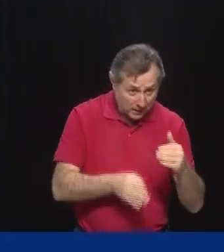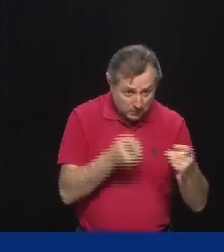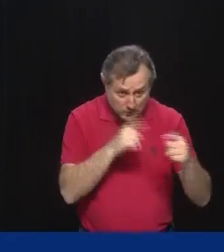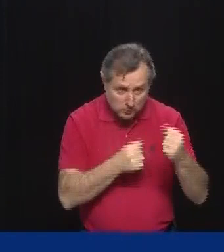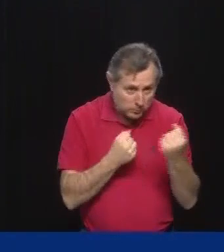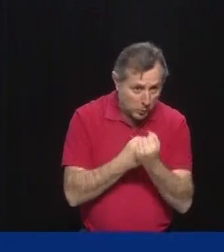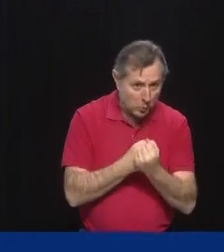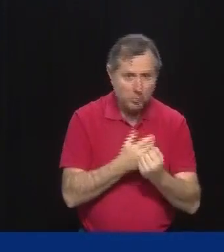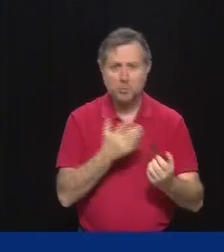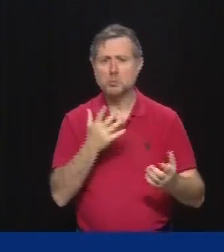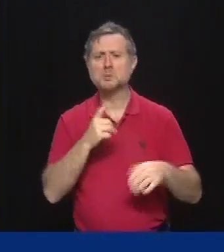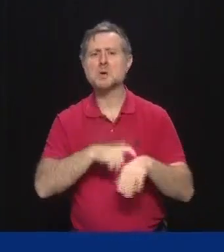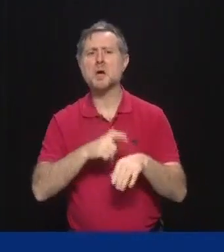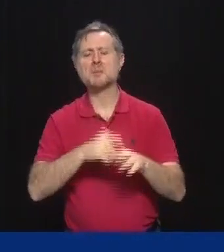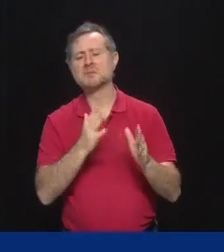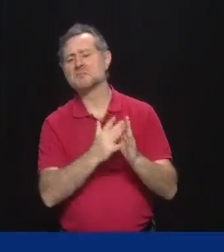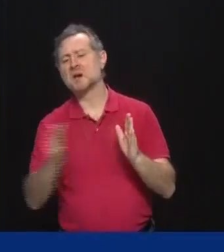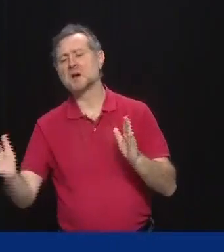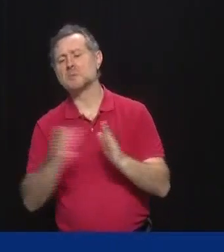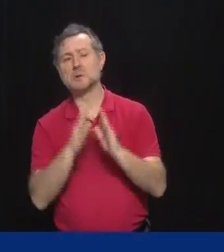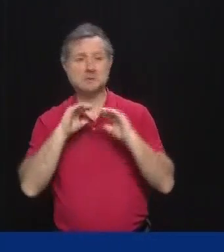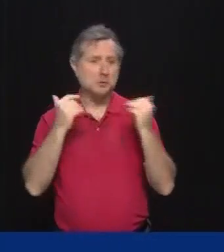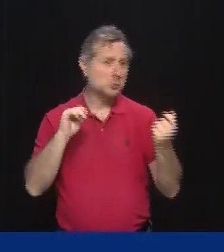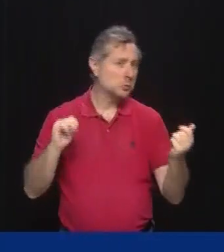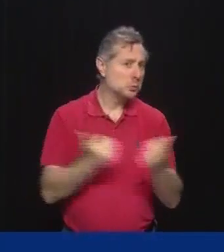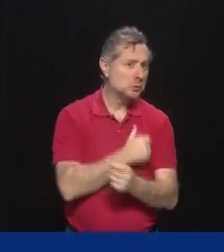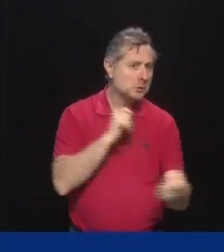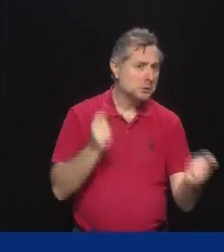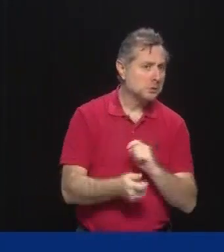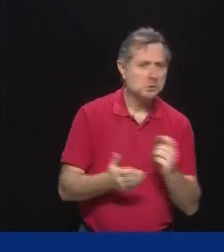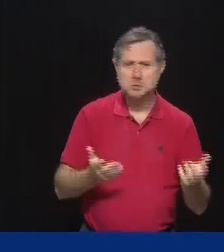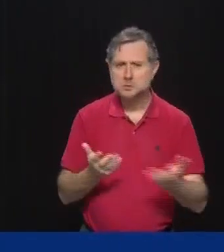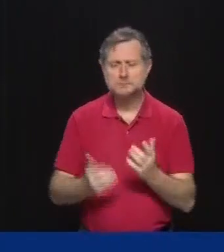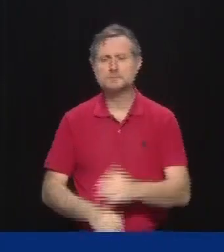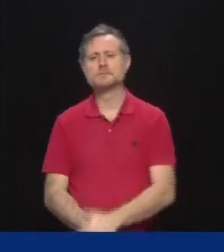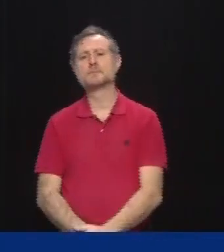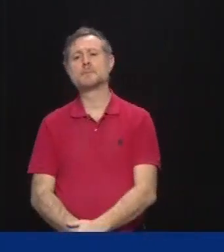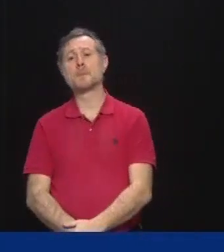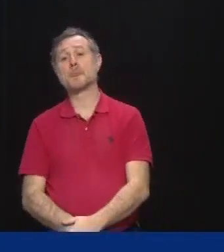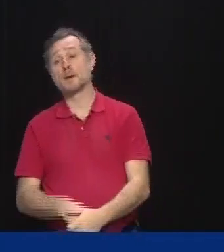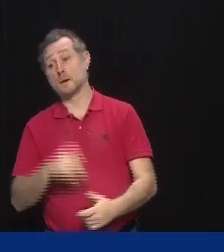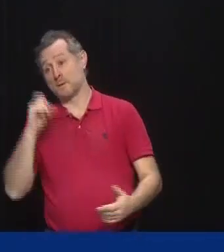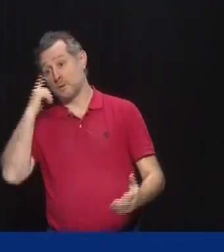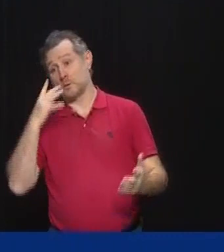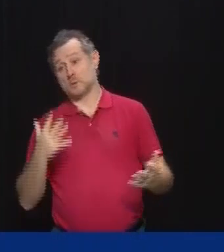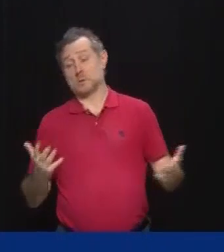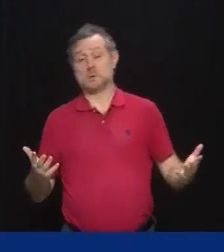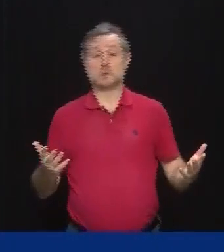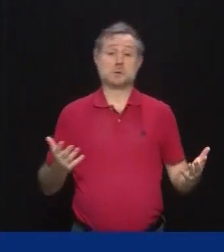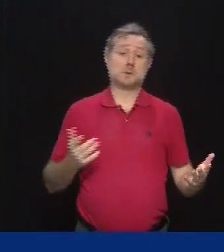HOPING BY THE END OF THE YEAR. ARE YOU HOPING TO SEE A DEAL BY THE END OF THE YEAR? WHAT TIMELINE ARE YOU OPERATING ON?